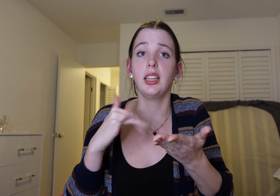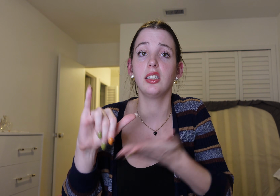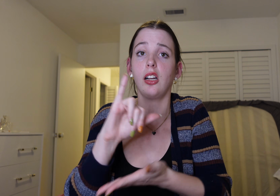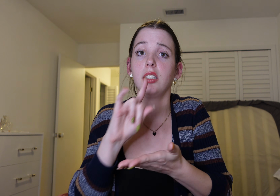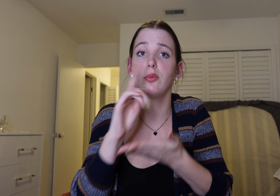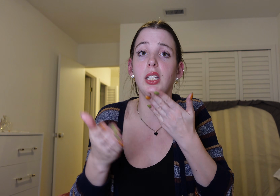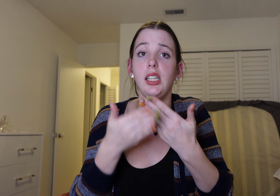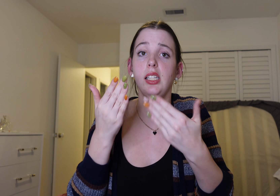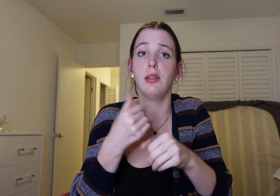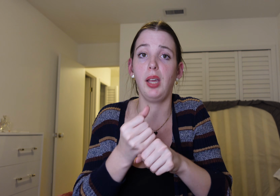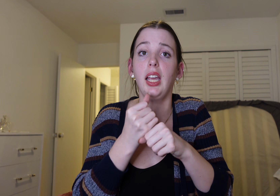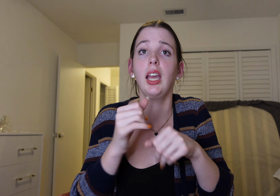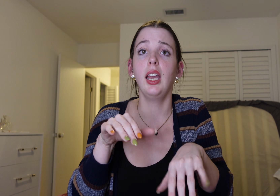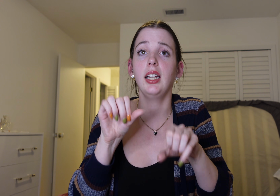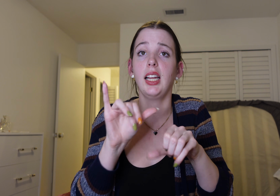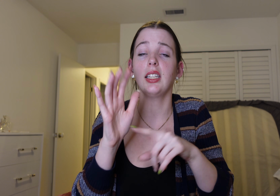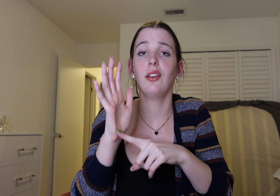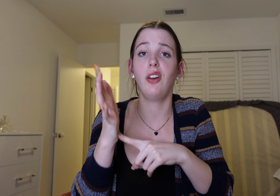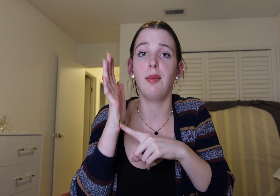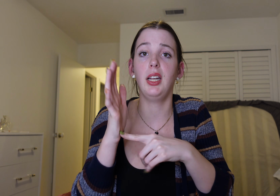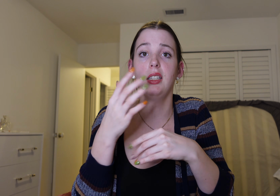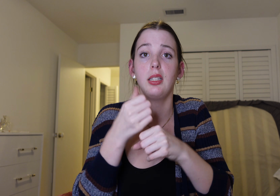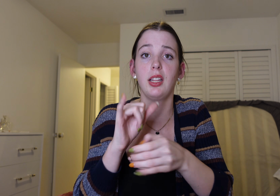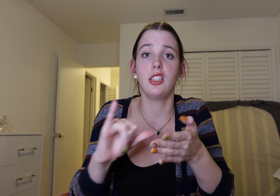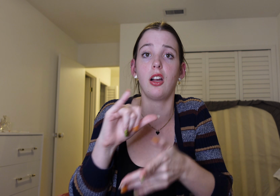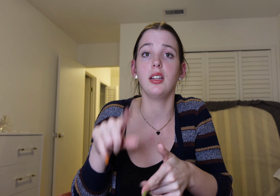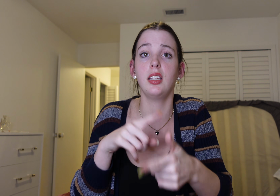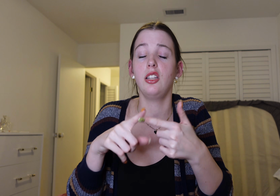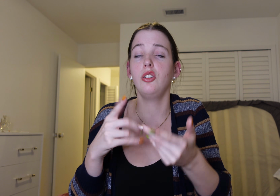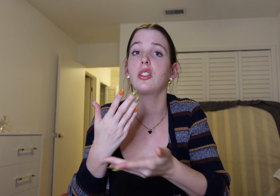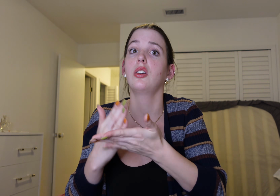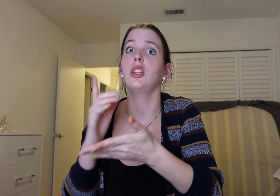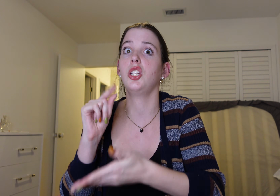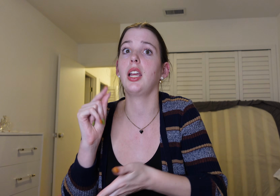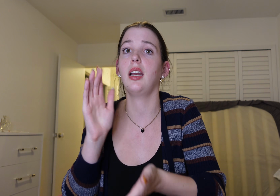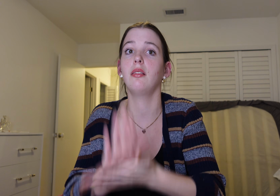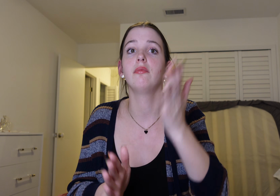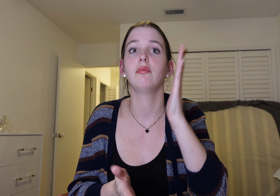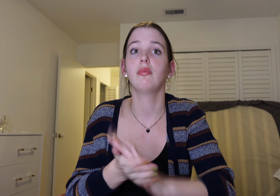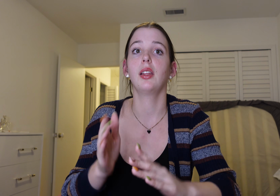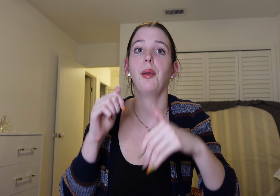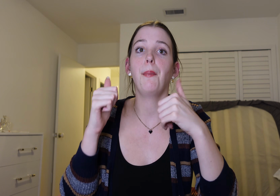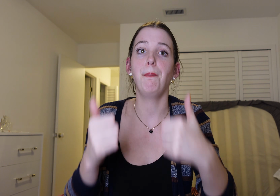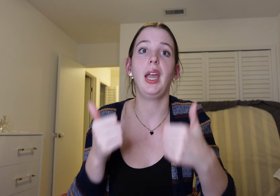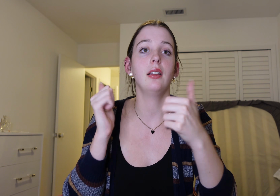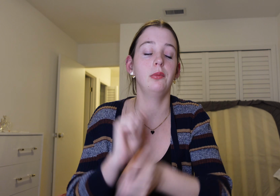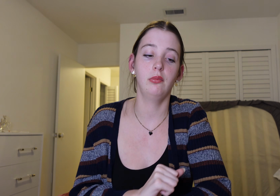like the sauce is really easy to make It takes like five minutes to make the sauce and then you just cook the chicken and bam